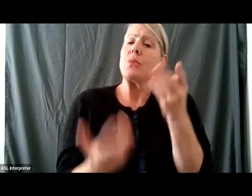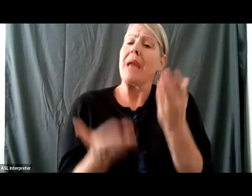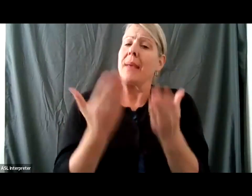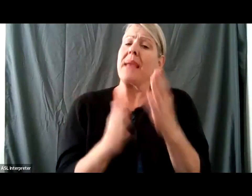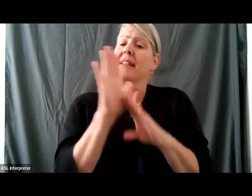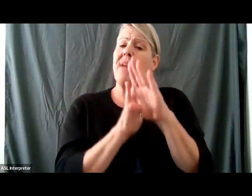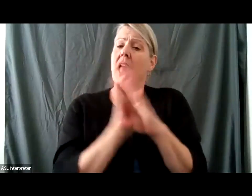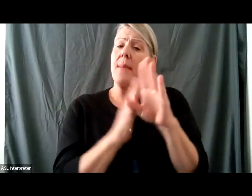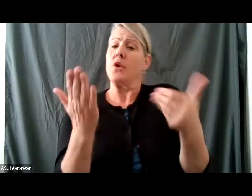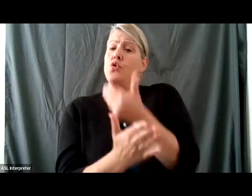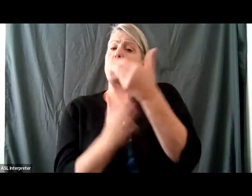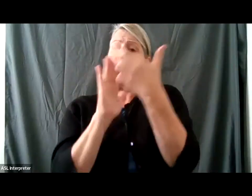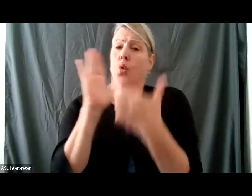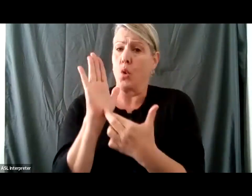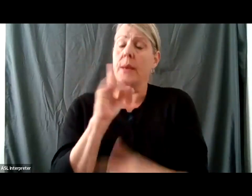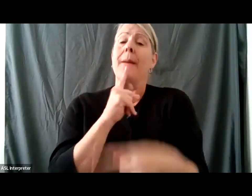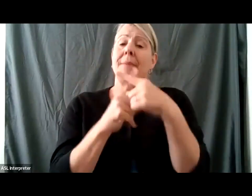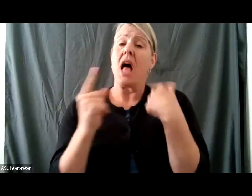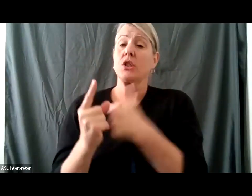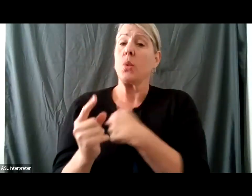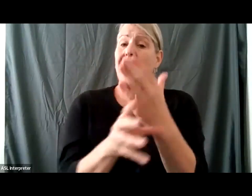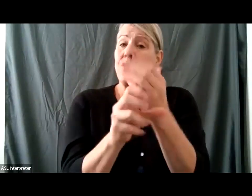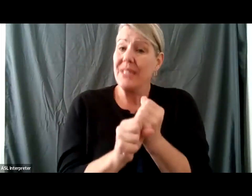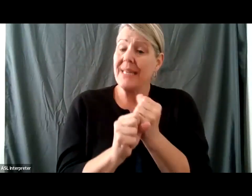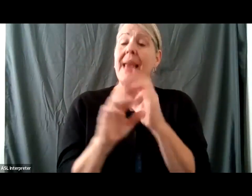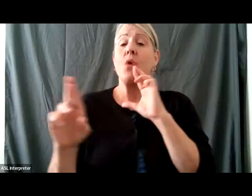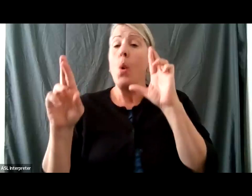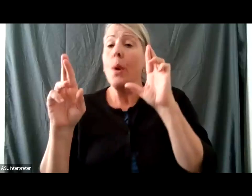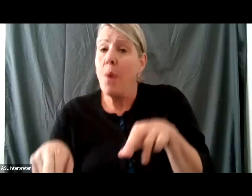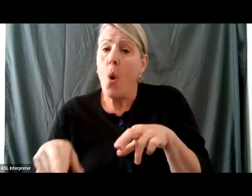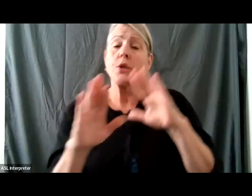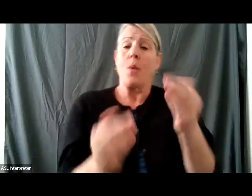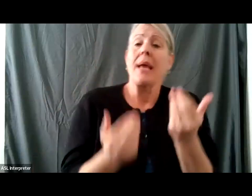We've also received reports and recommendations from experts, including the National Council